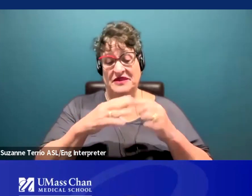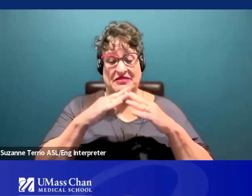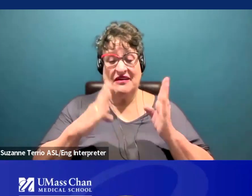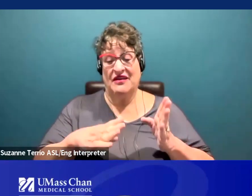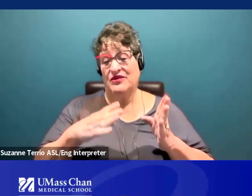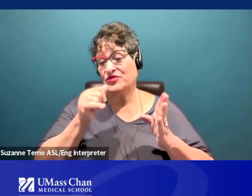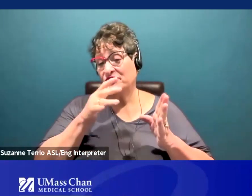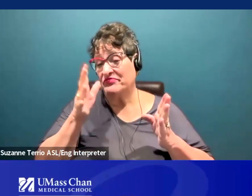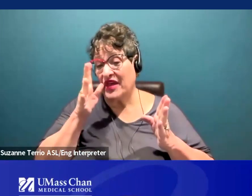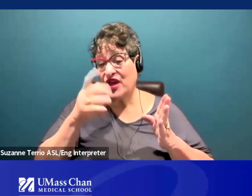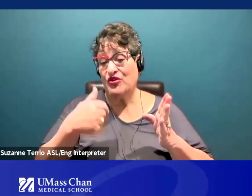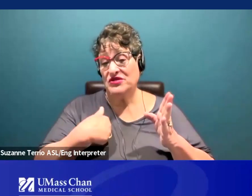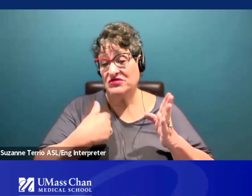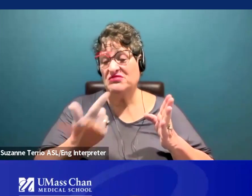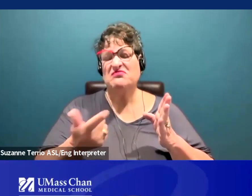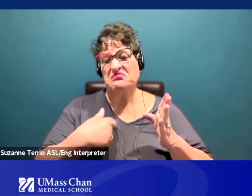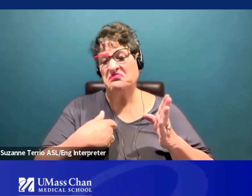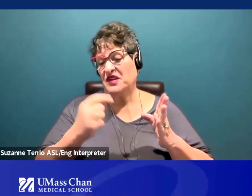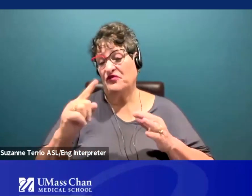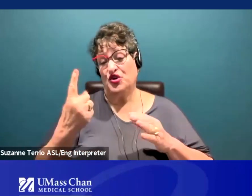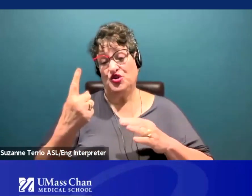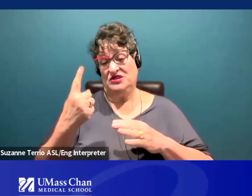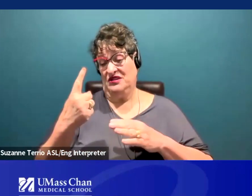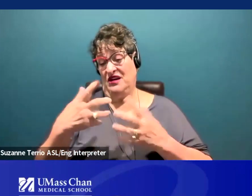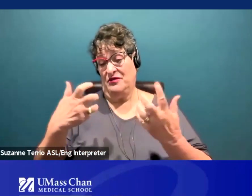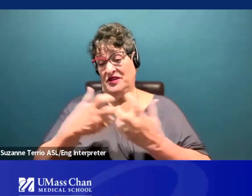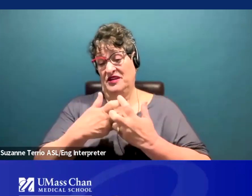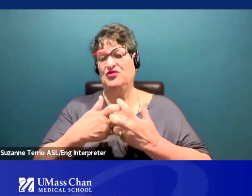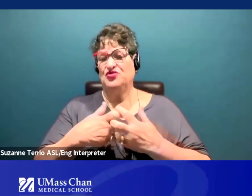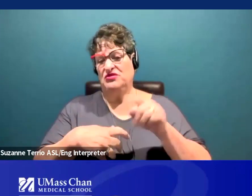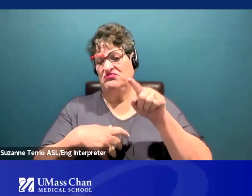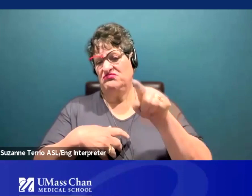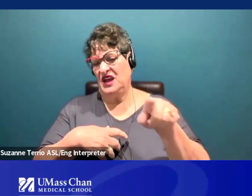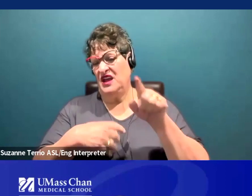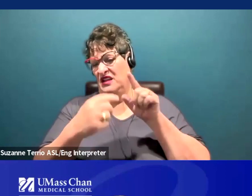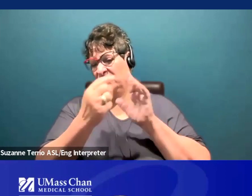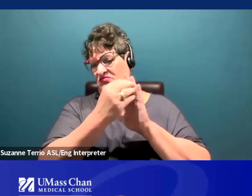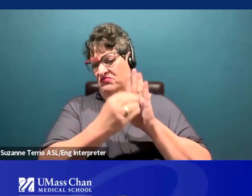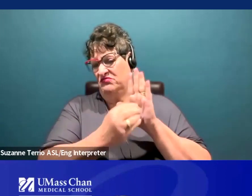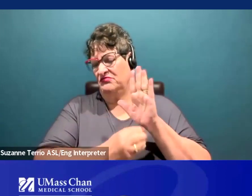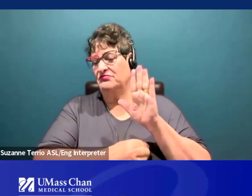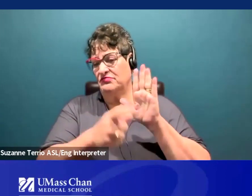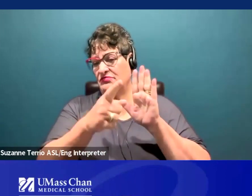that's the first place I go. So, that link is in the chat.